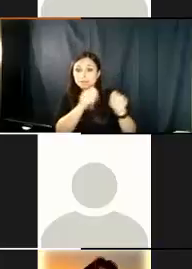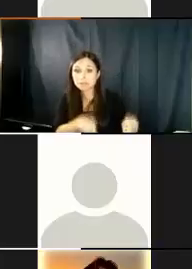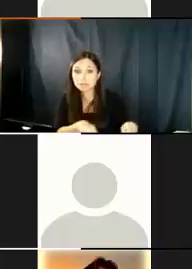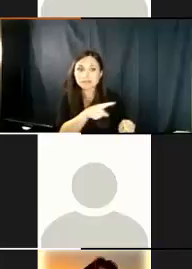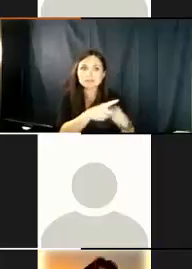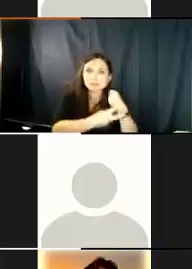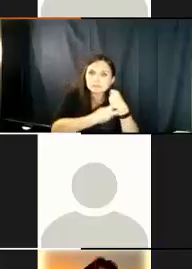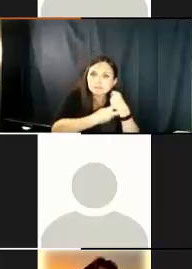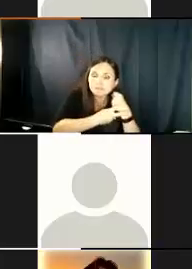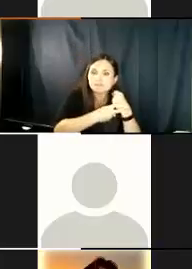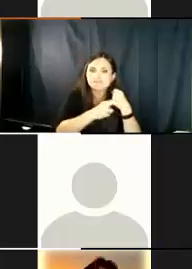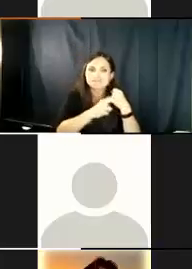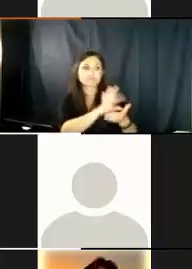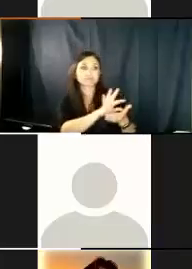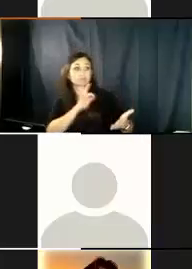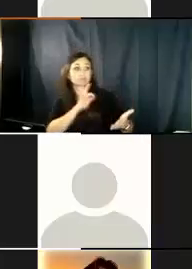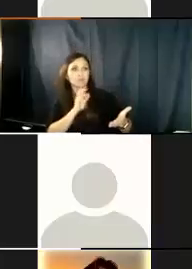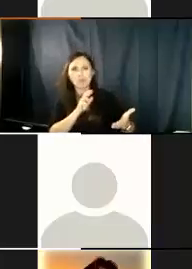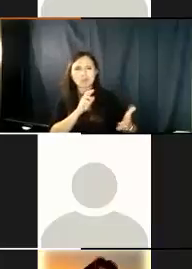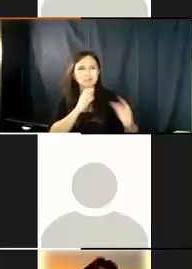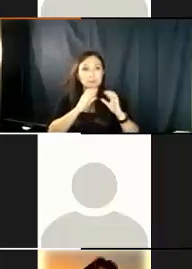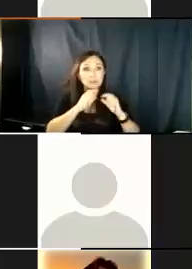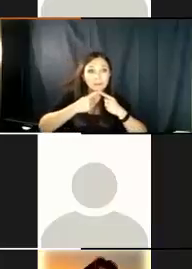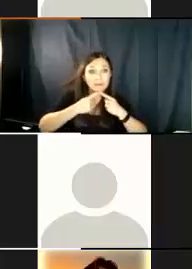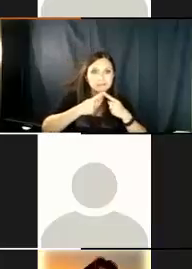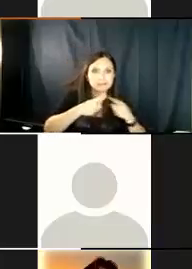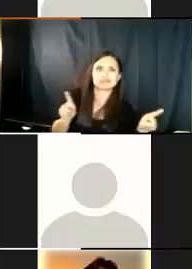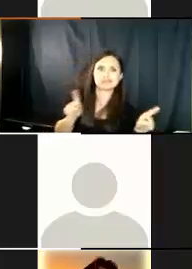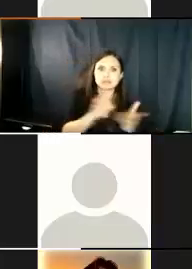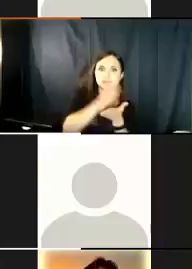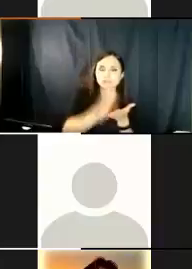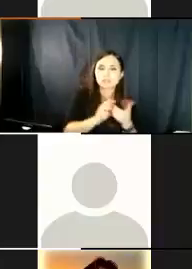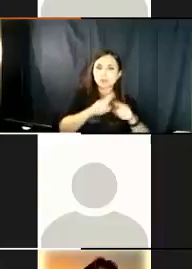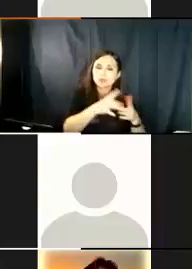place or a place to communicate with students to something that can guide and direct their